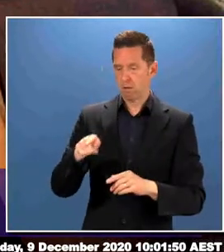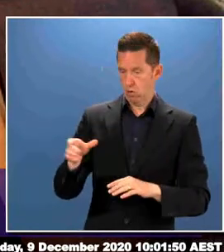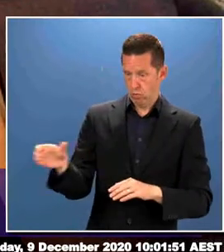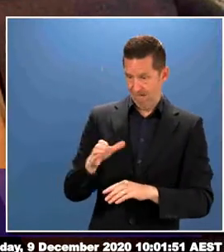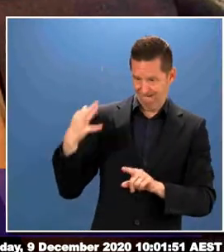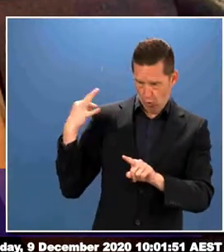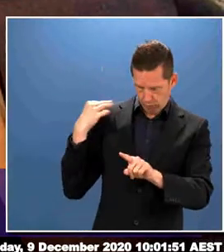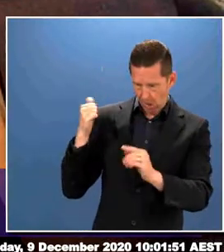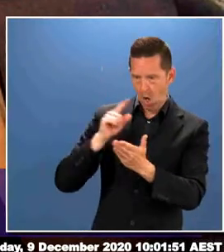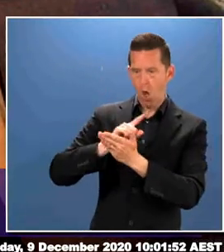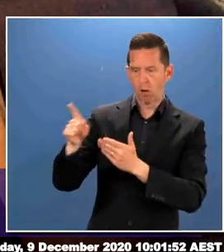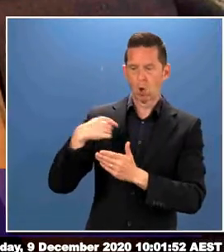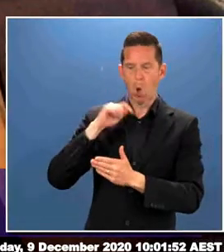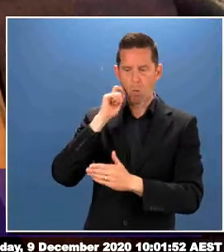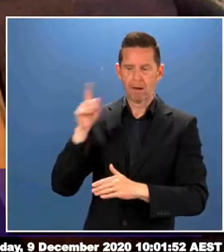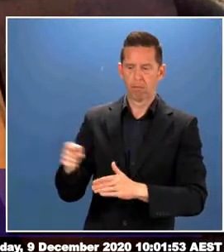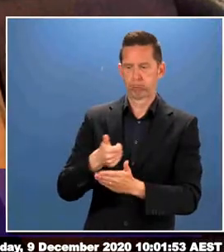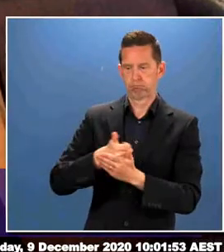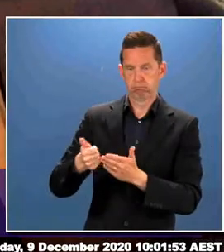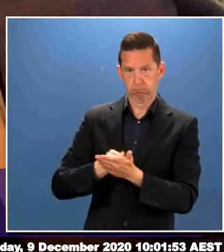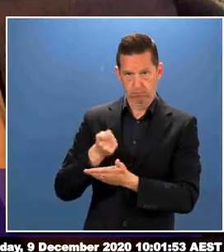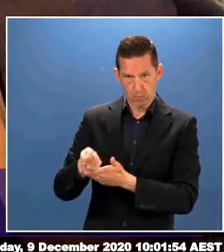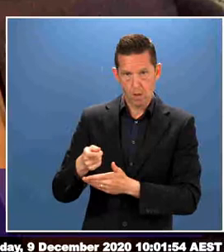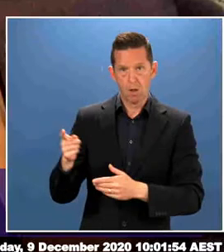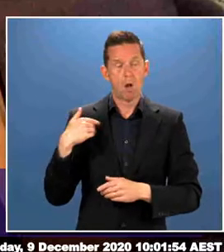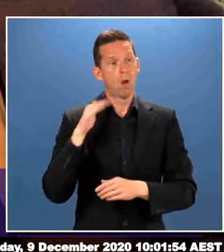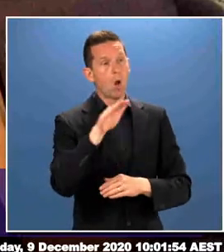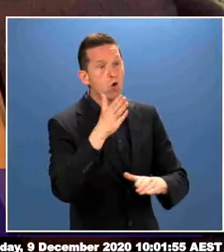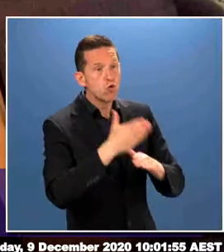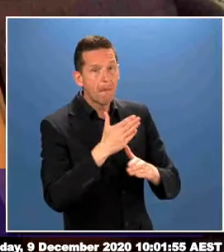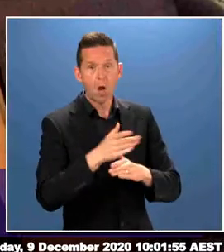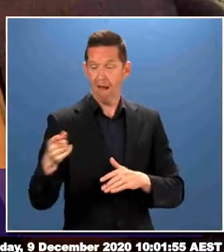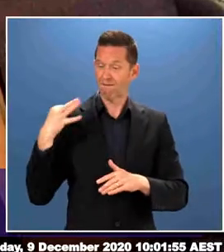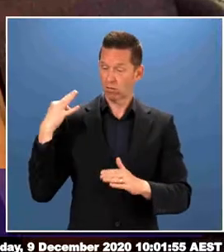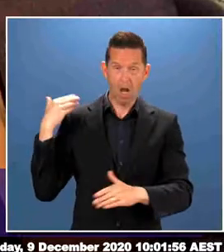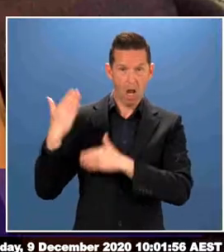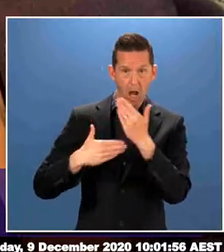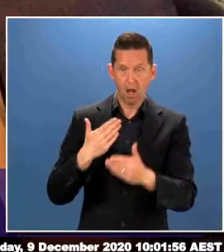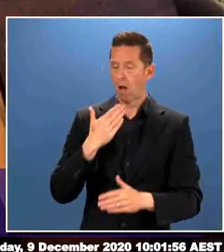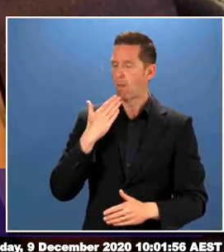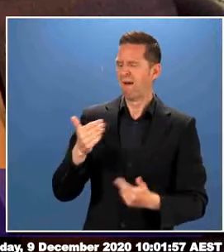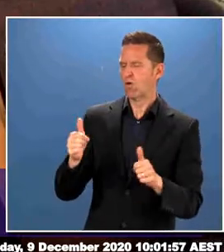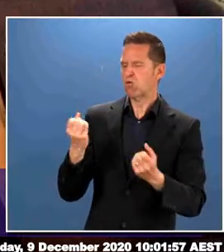Then when I went back and asked for the job, he said, 'Nah, we don't have any work' but didn't say why.